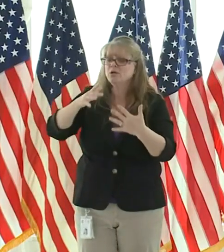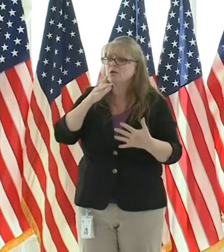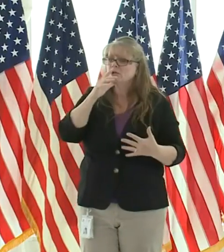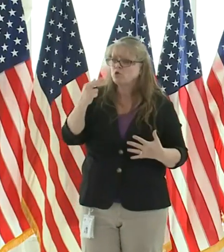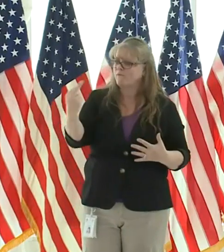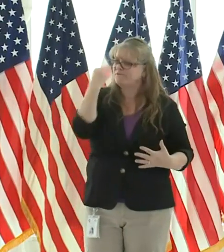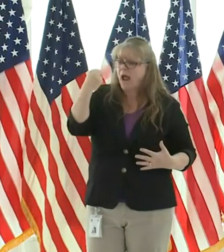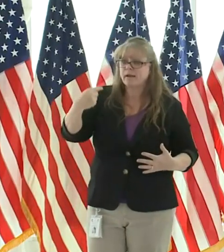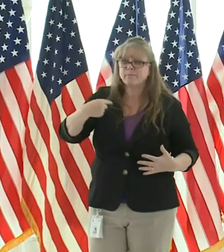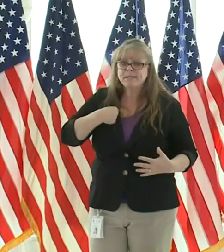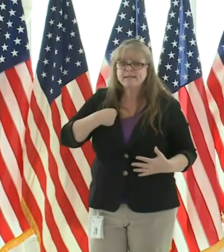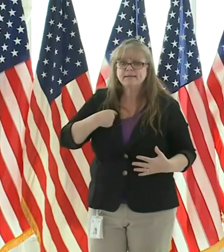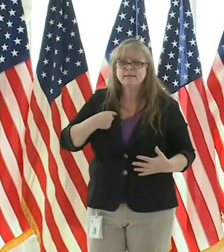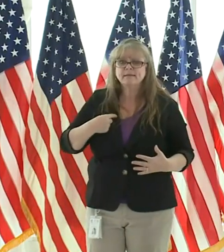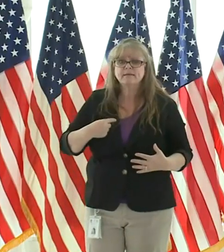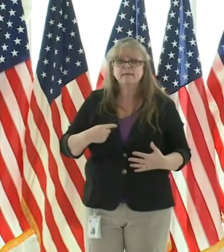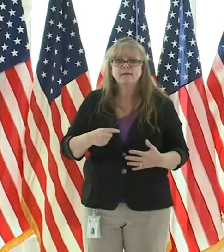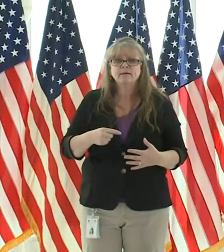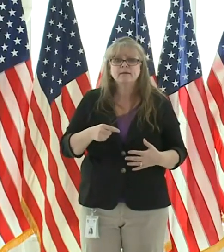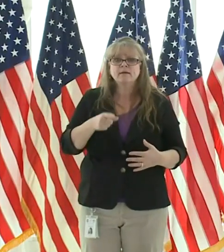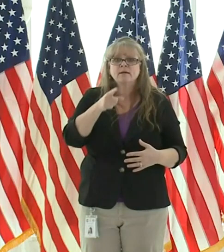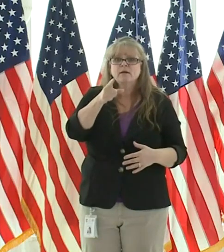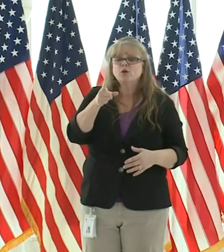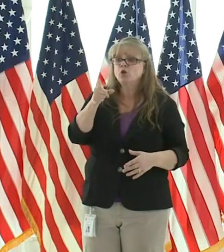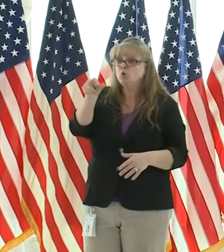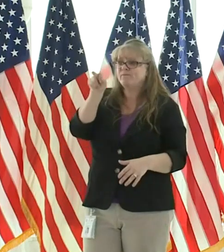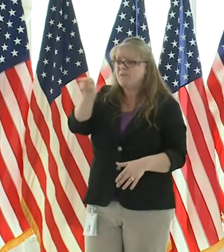HAVING PARTIES, BY CONGREGATING YOU'RE NOT STICKING IT HAVING PARTIES, BY CONGREGATING YOU'RE NOT STICKING IT TO HAVING PARTIES, BY CONGREGATING YOU'RE NOT STICKING IT TO THE YOU'RE NOT STICKING IT TO THE YOU'RE NOT STICKING IT TO THE GOVERNMENT. GOVERNMENT. GOVERNMENT. YOU'RE GOVERNMENT. YOU'RE NOT GOVERNMENT. YOU'RE NOT STICKING